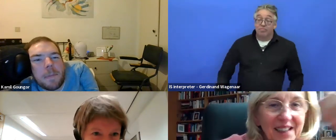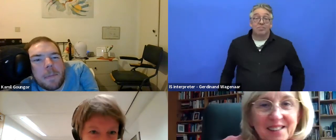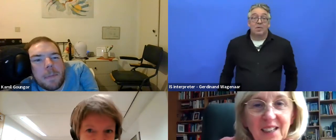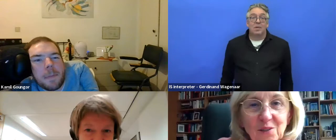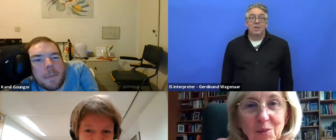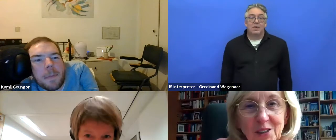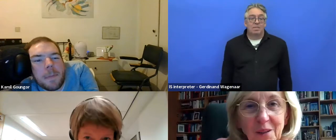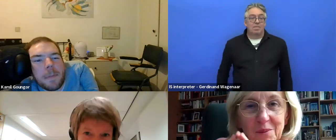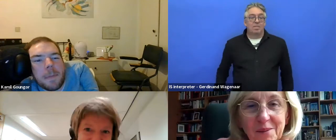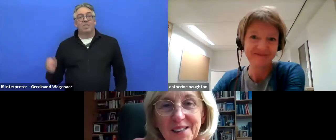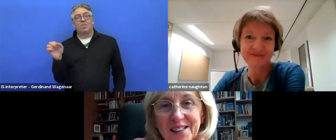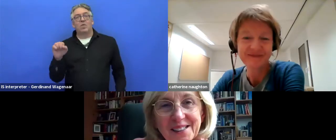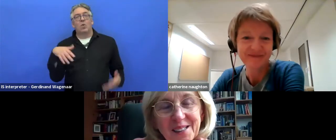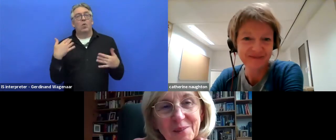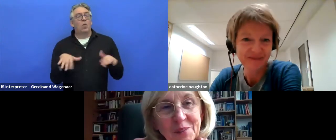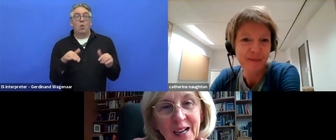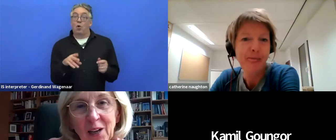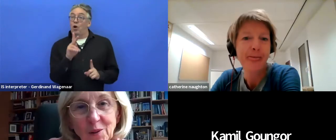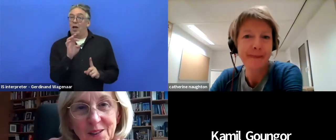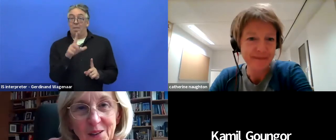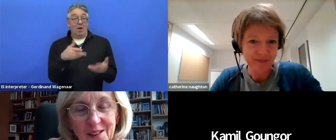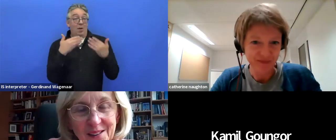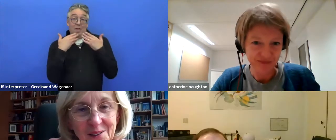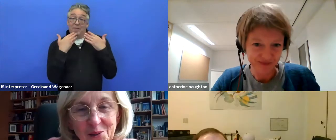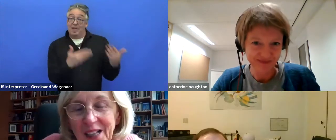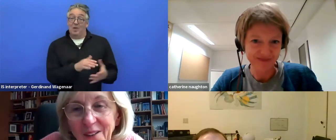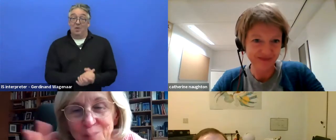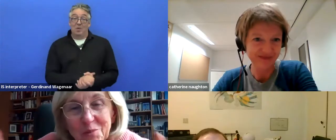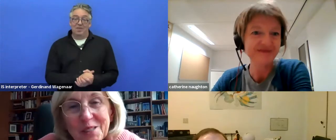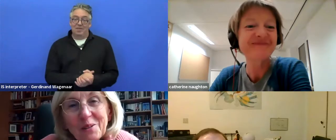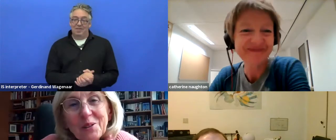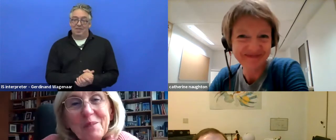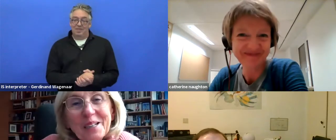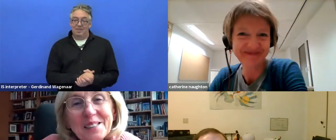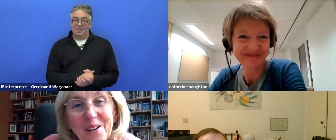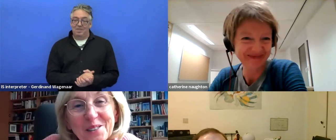I always love to meet our complainants after the investigation